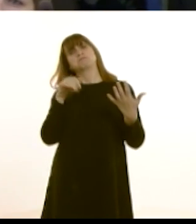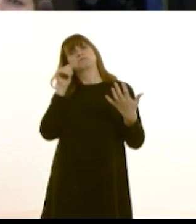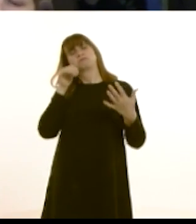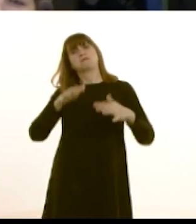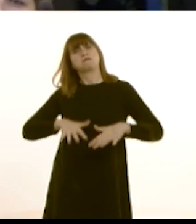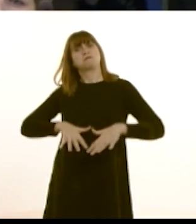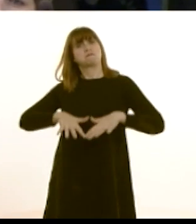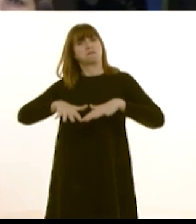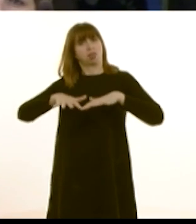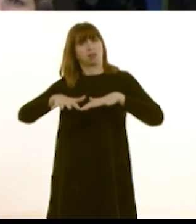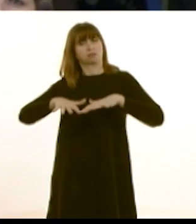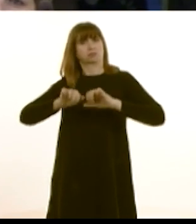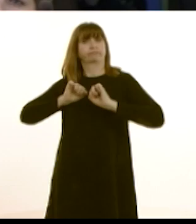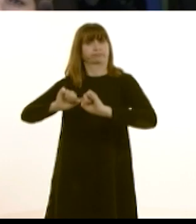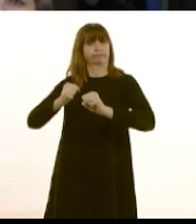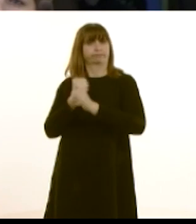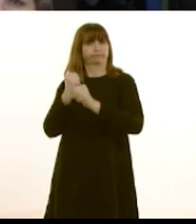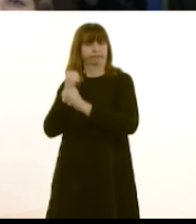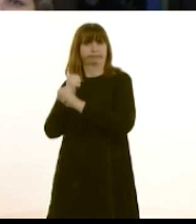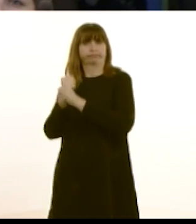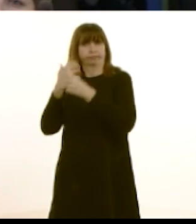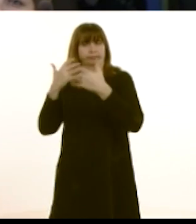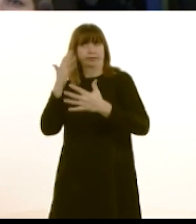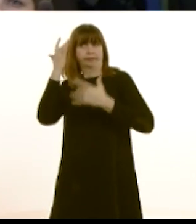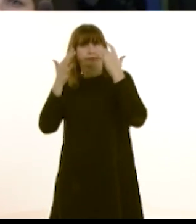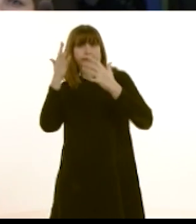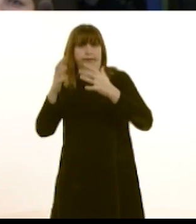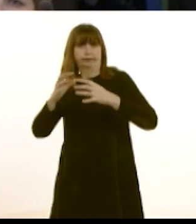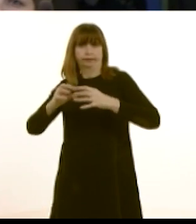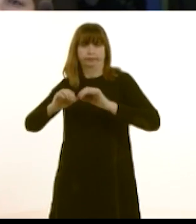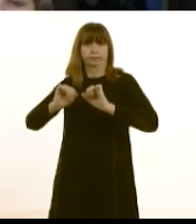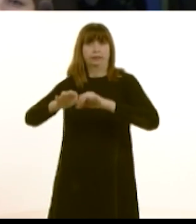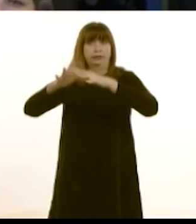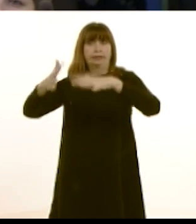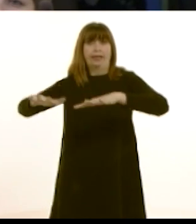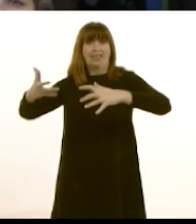has taken place and, in the light of the increasing challenge of climate change, where sea levels are rising.